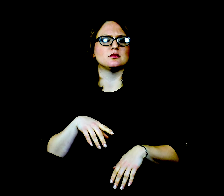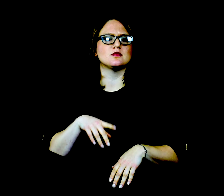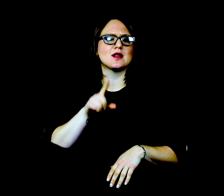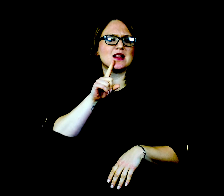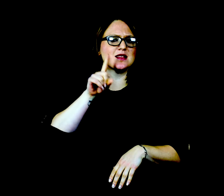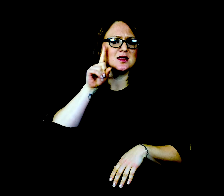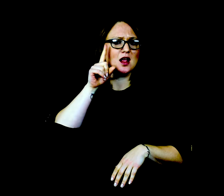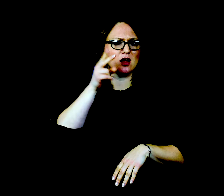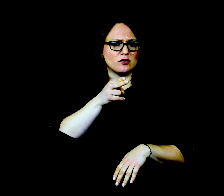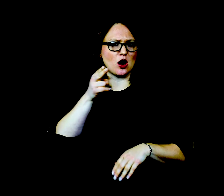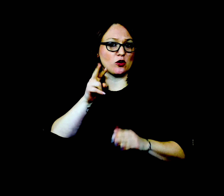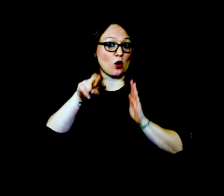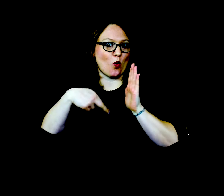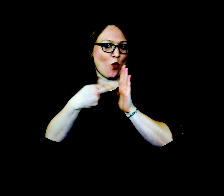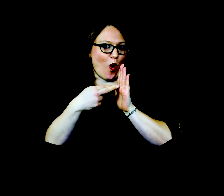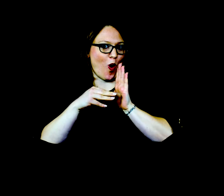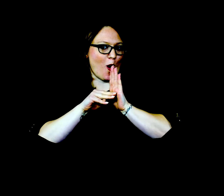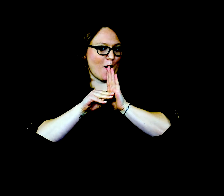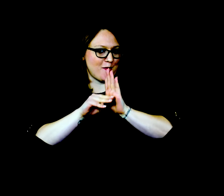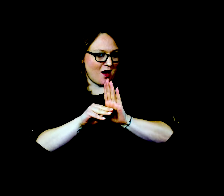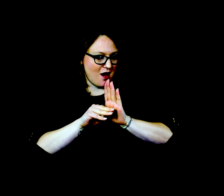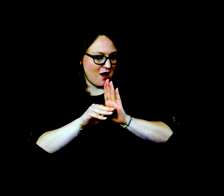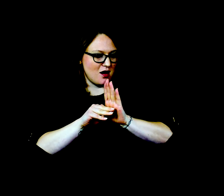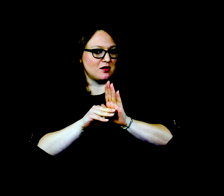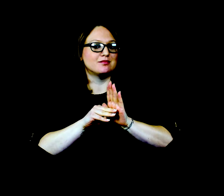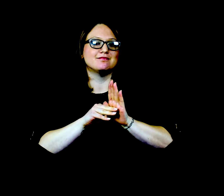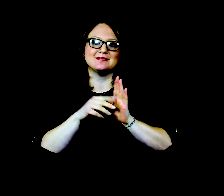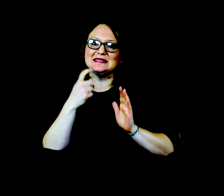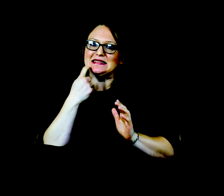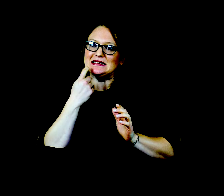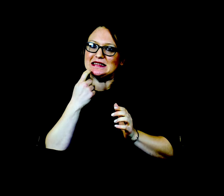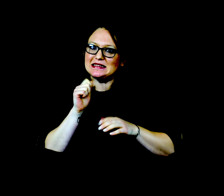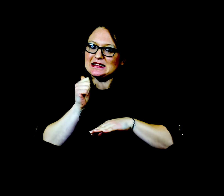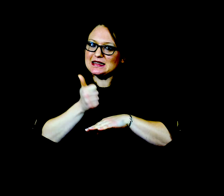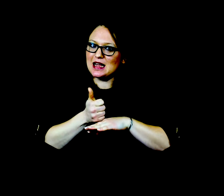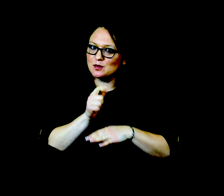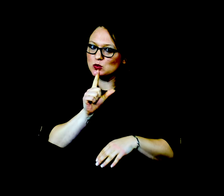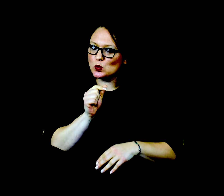Deaf and Hard of Hearing Role Models: